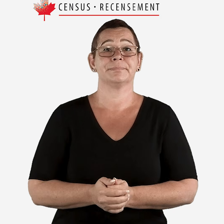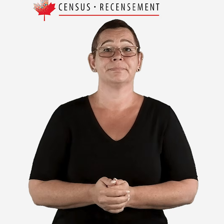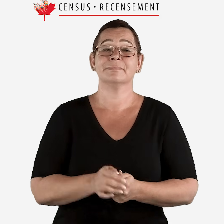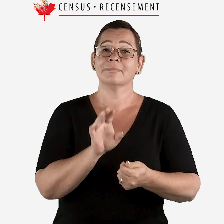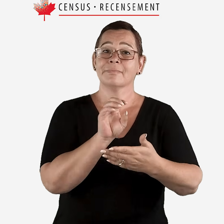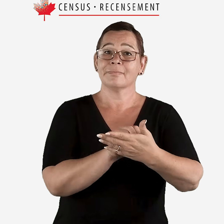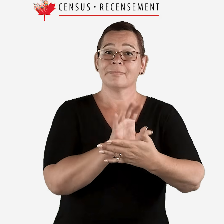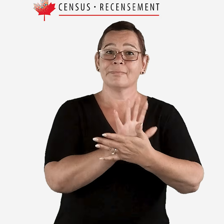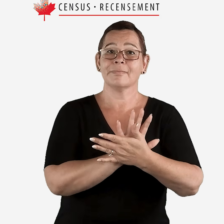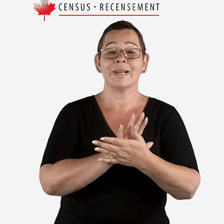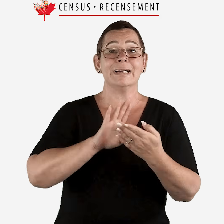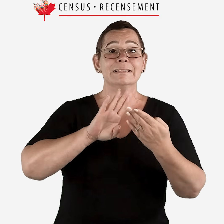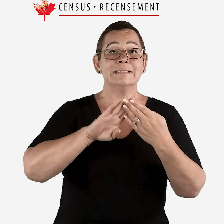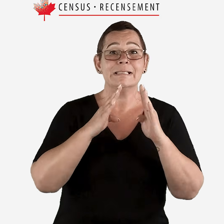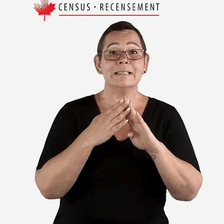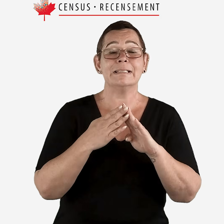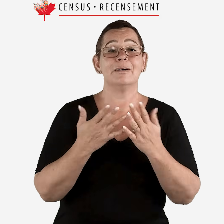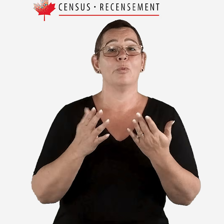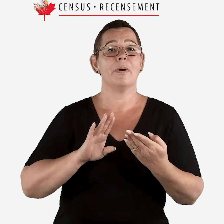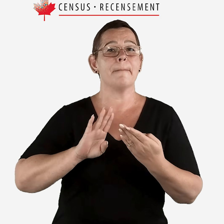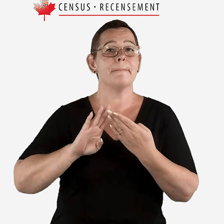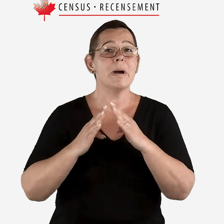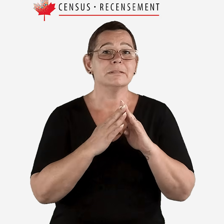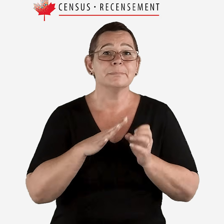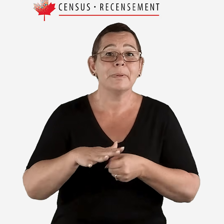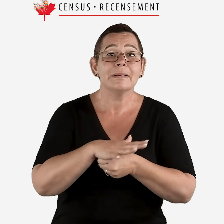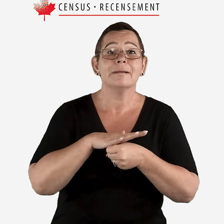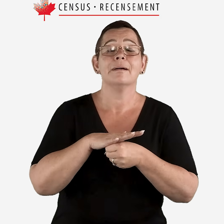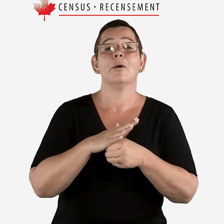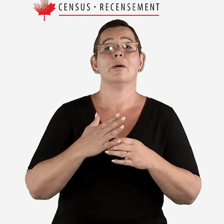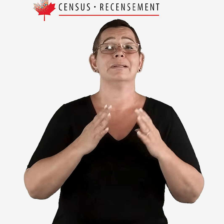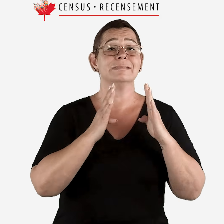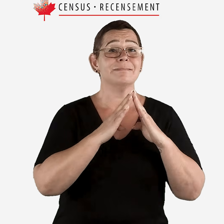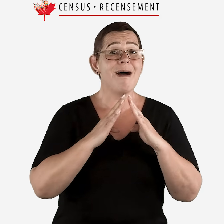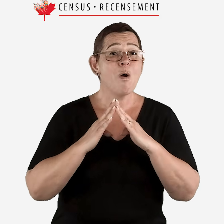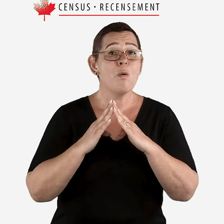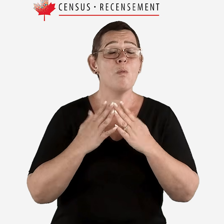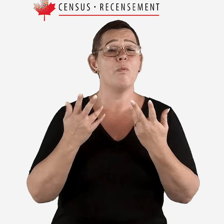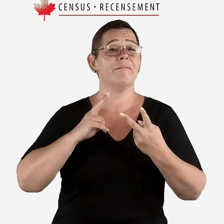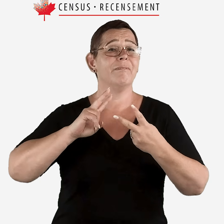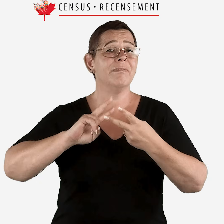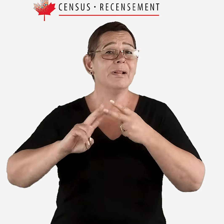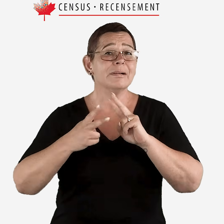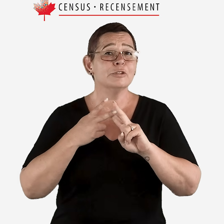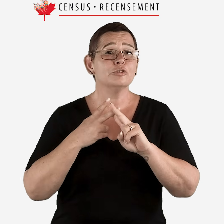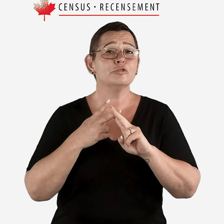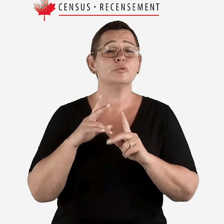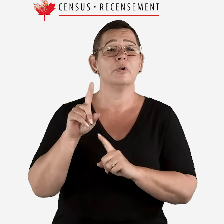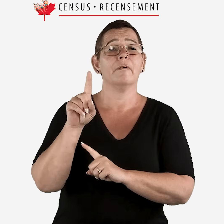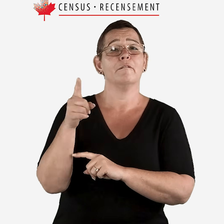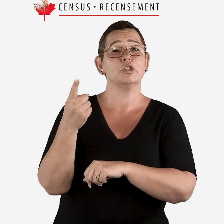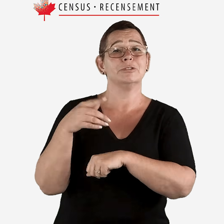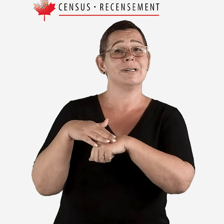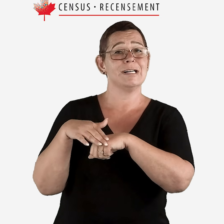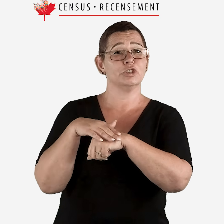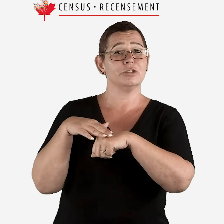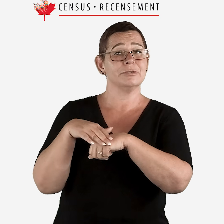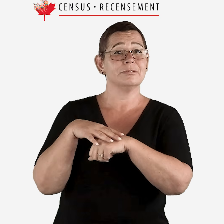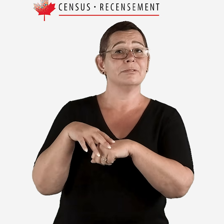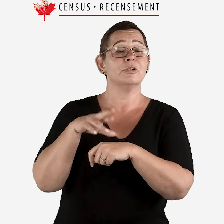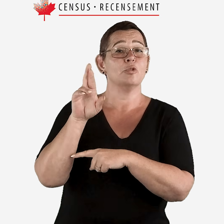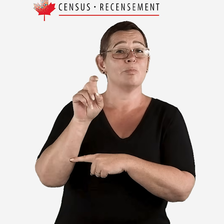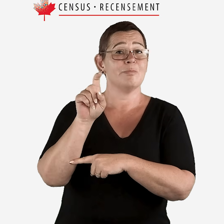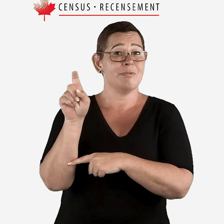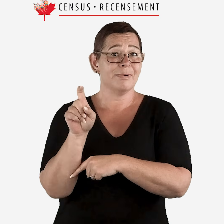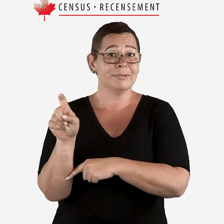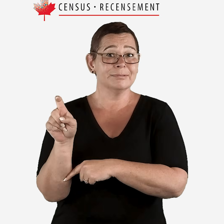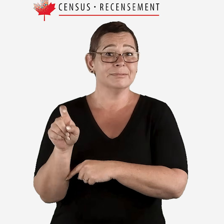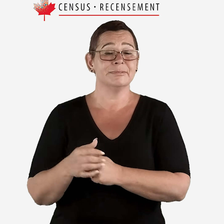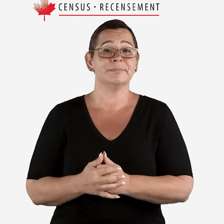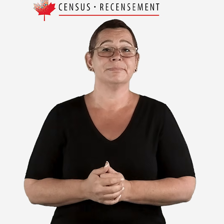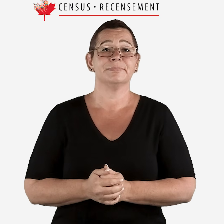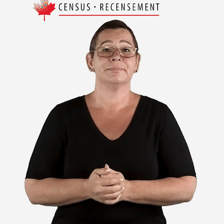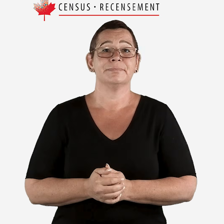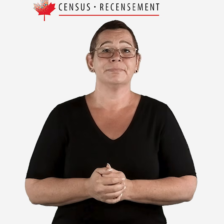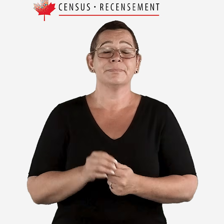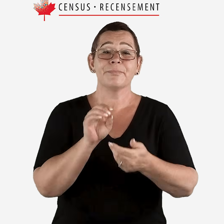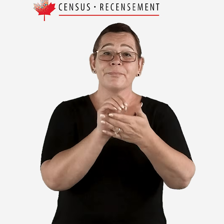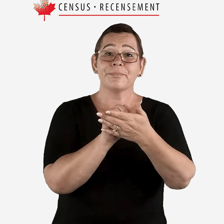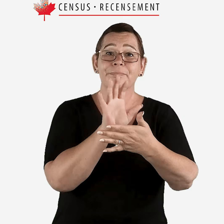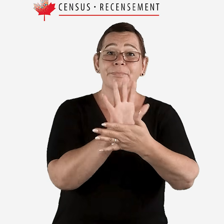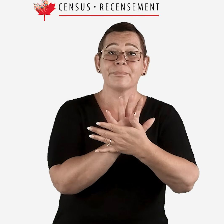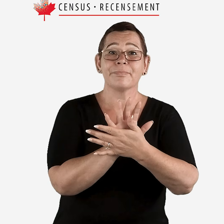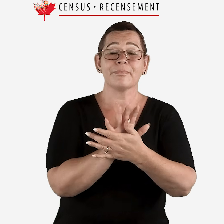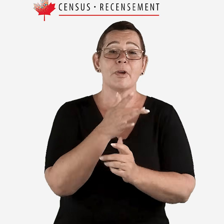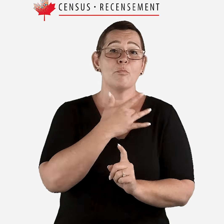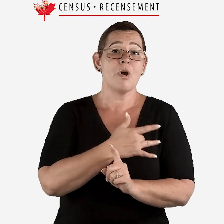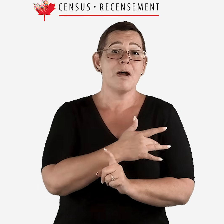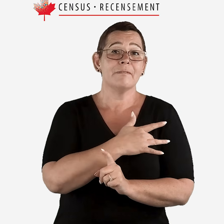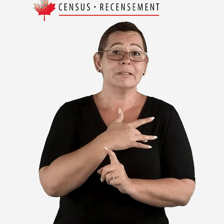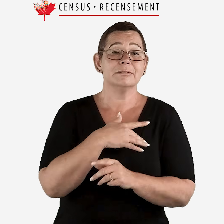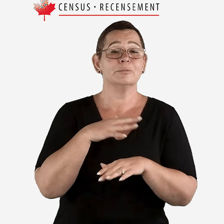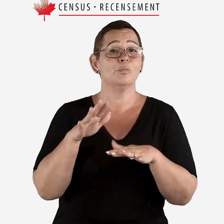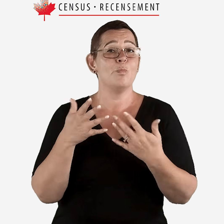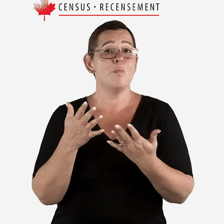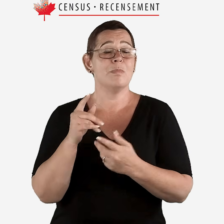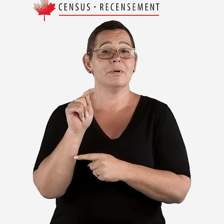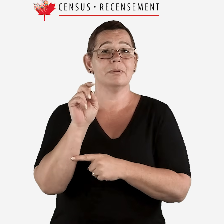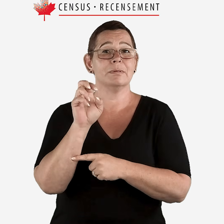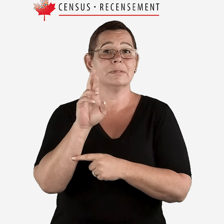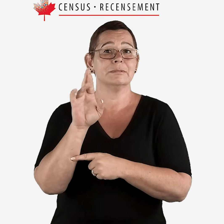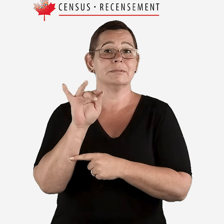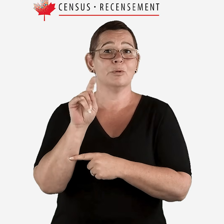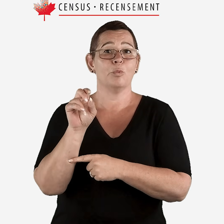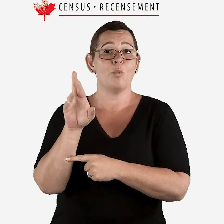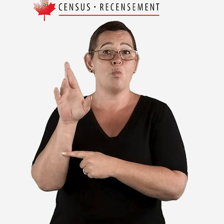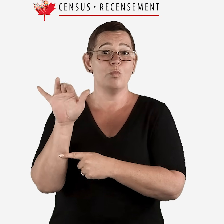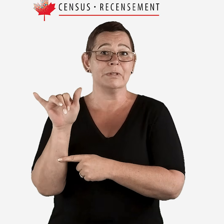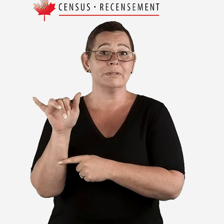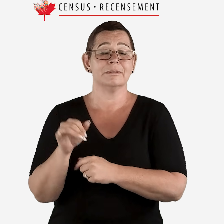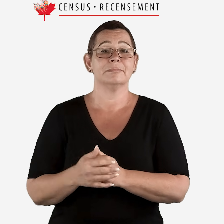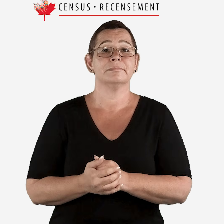Write-in field: City, municipality, town, village or First Nations reserve Write-in field: Province or territory